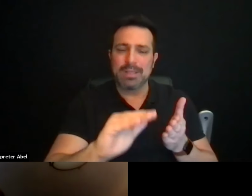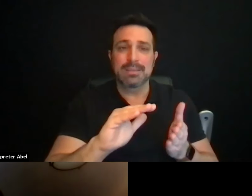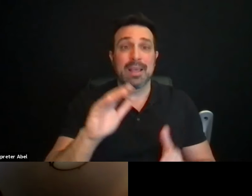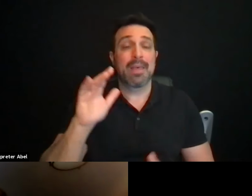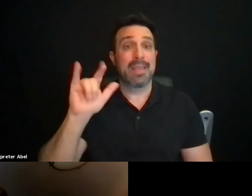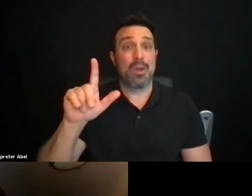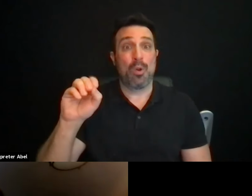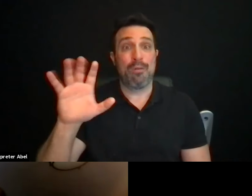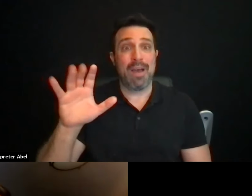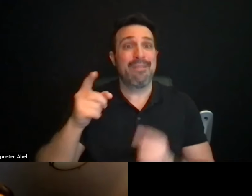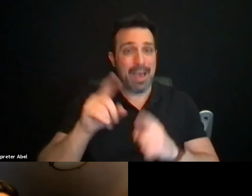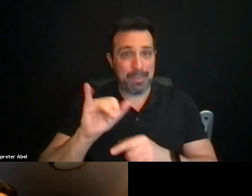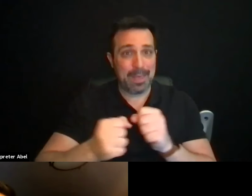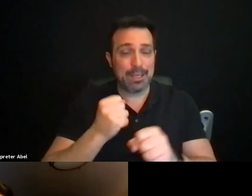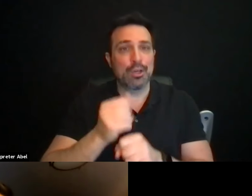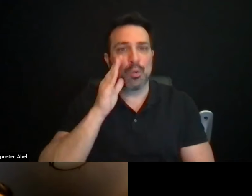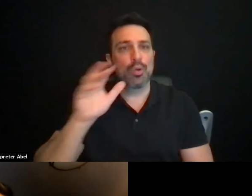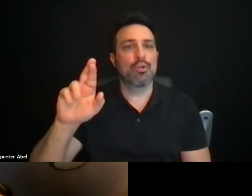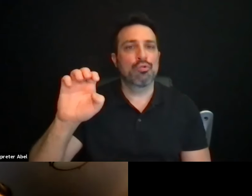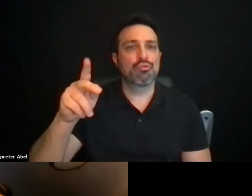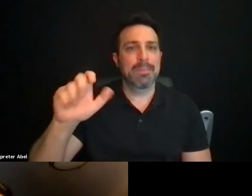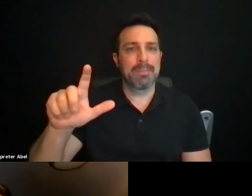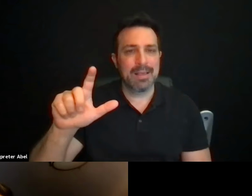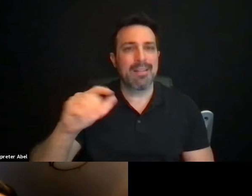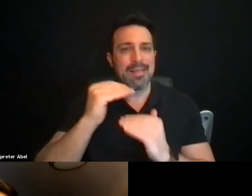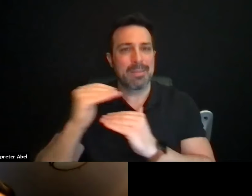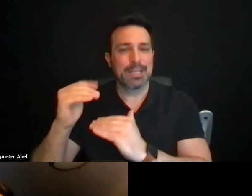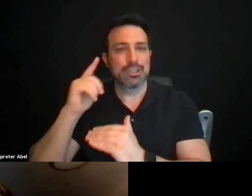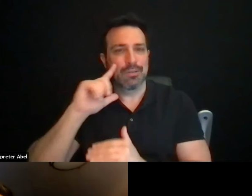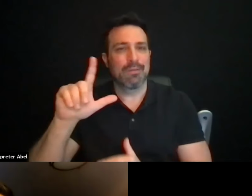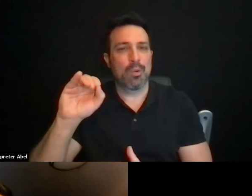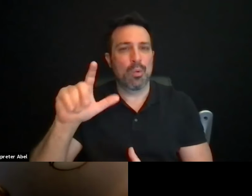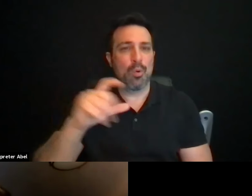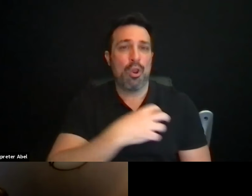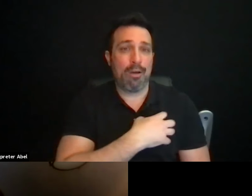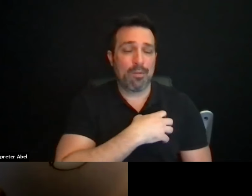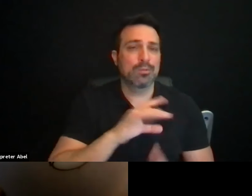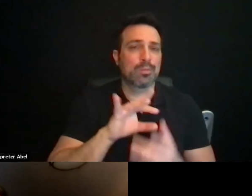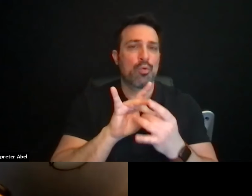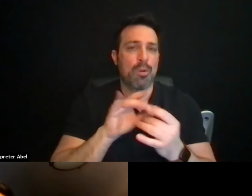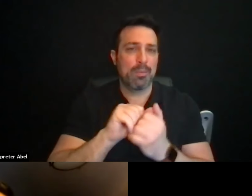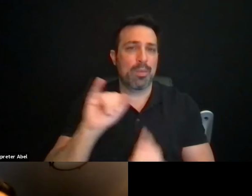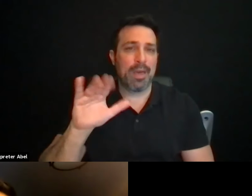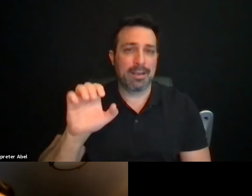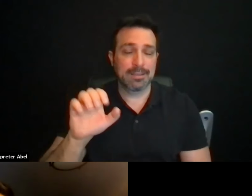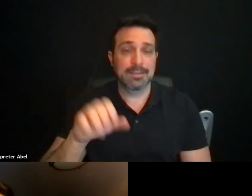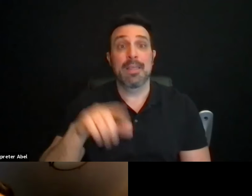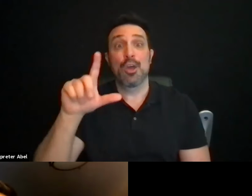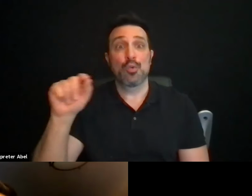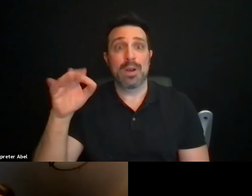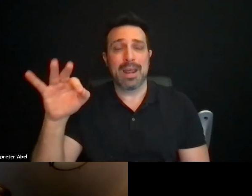asylum seekers and as you mentioned the defeat of measure 105 that also happened that year that would have